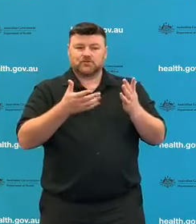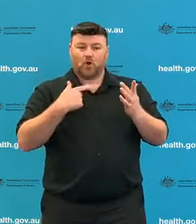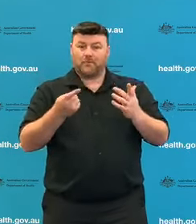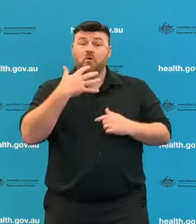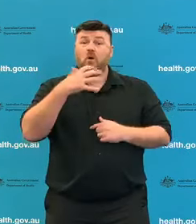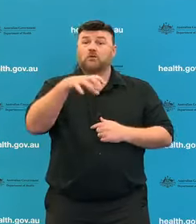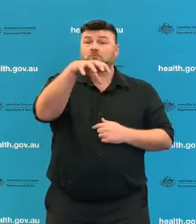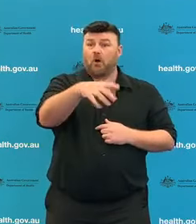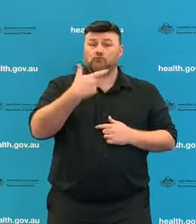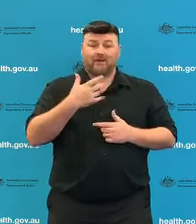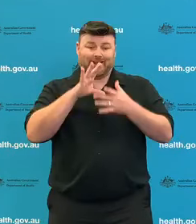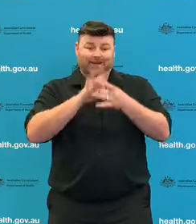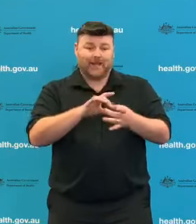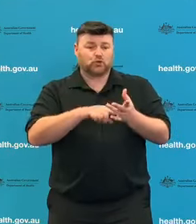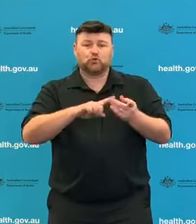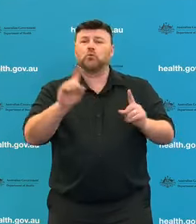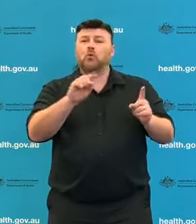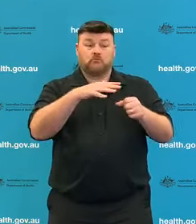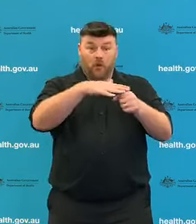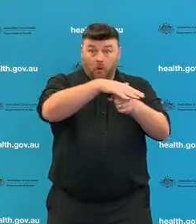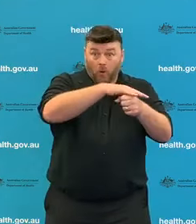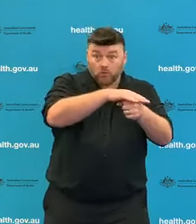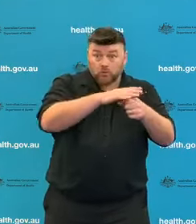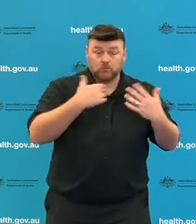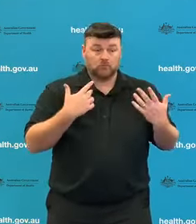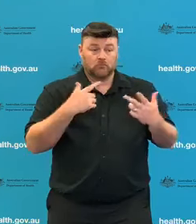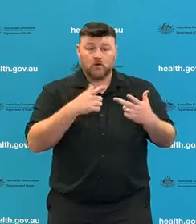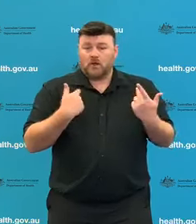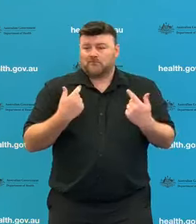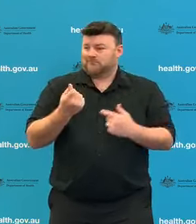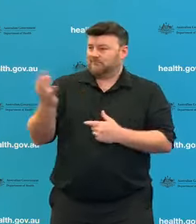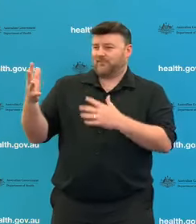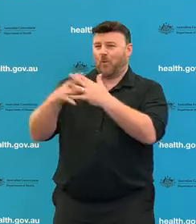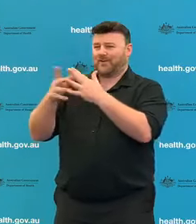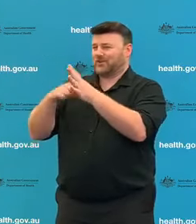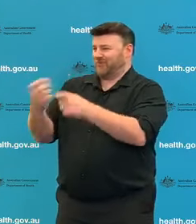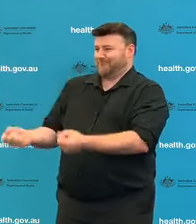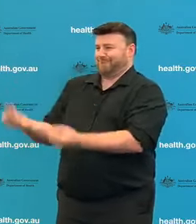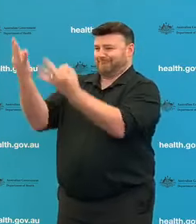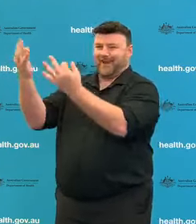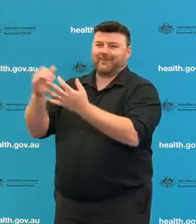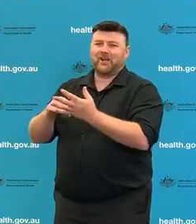relative to a local response. Obviously there's no cases in Western Australia at the moment and so that's not relevant.